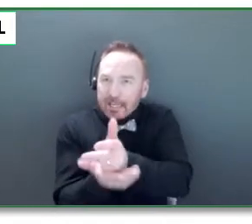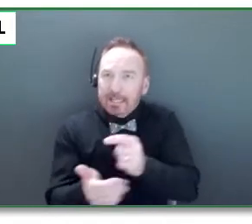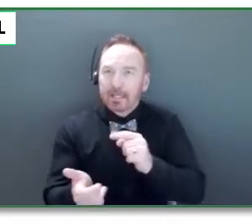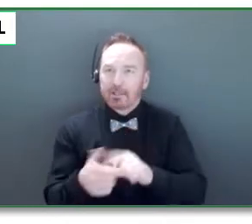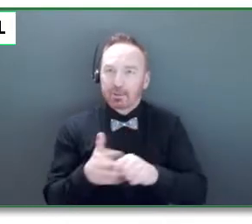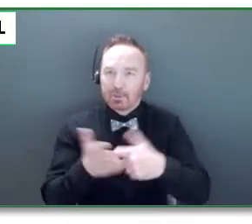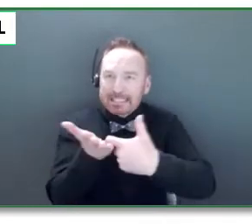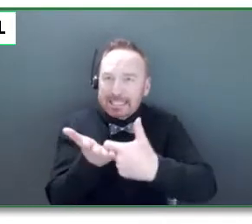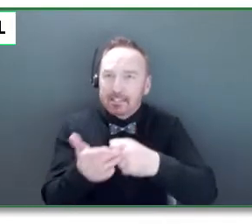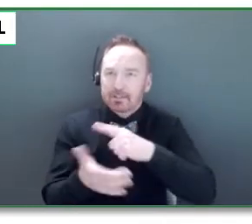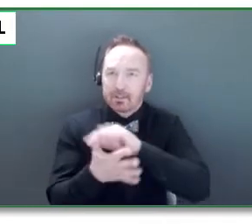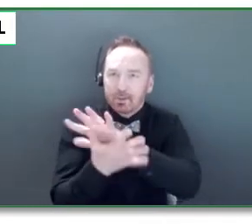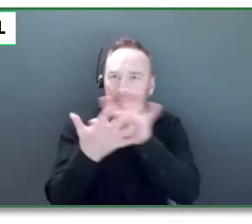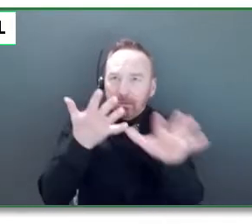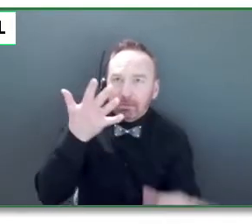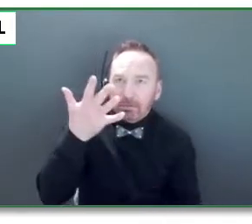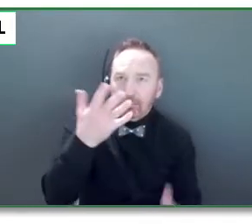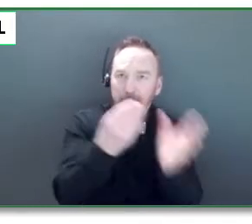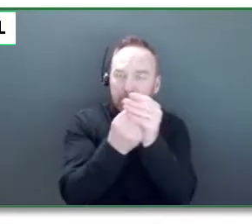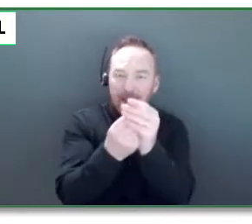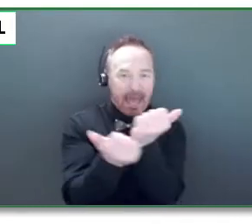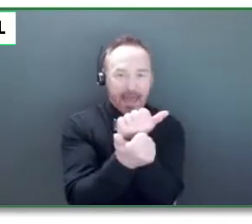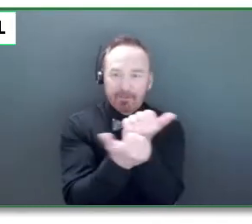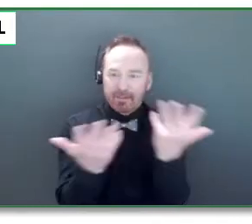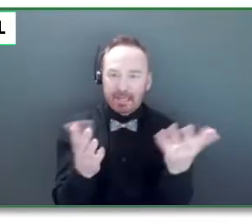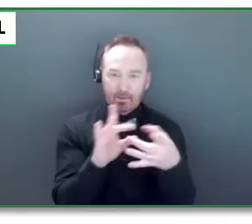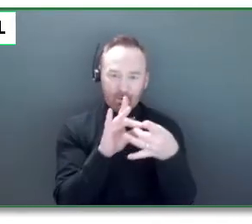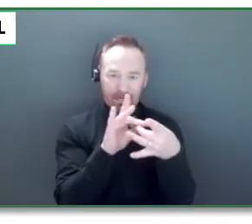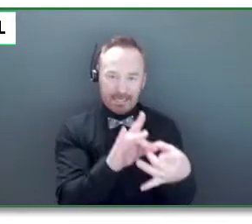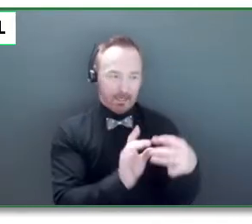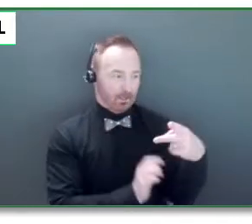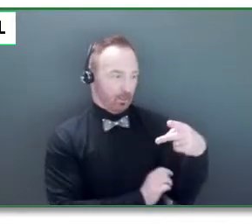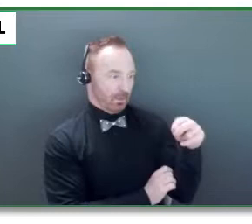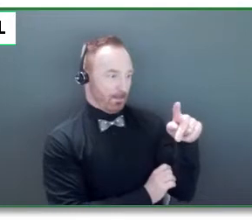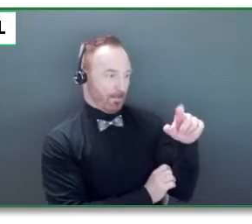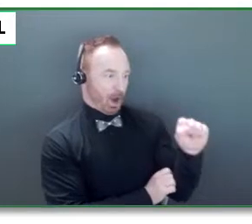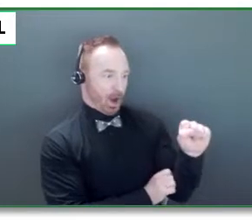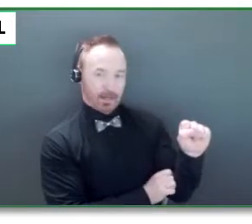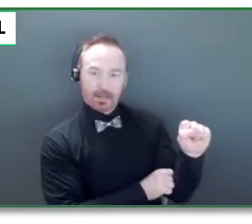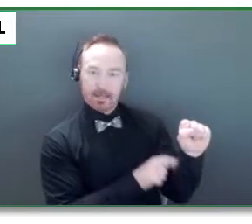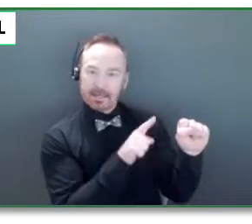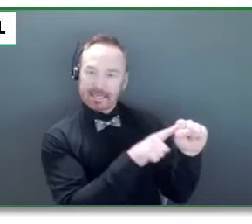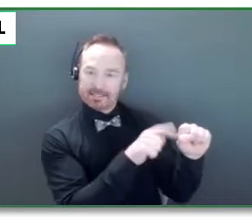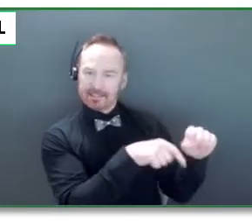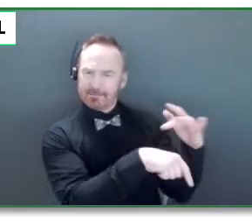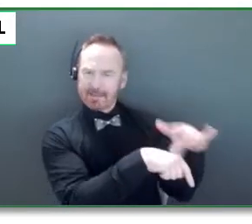all readily available and always in the same way from one park to another.